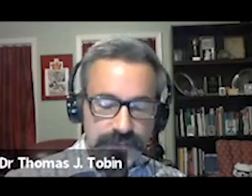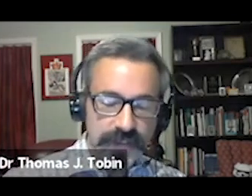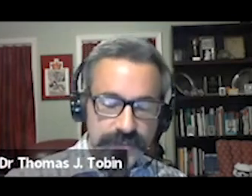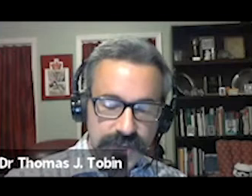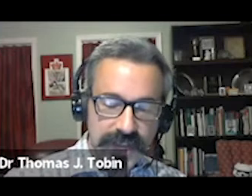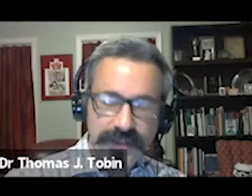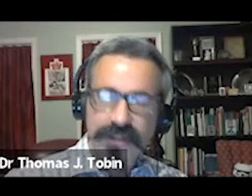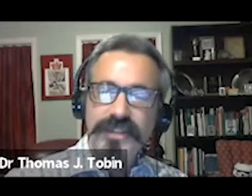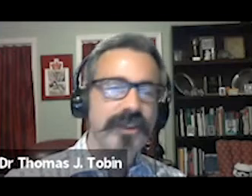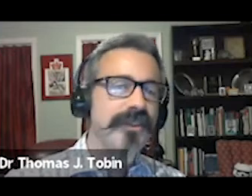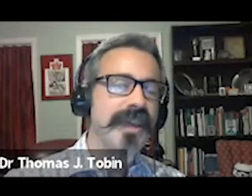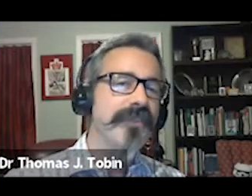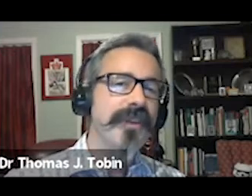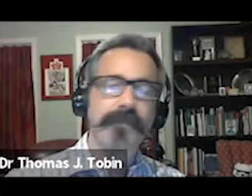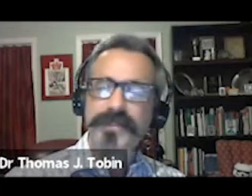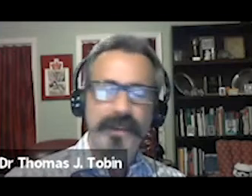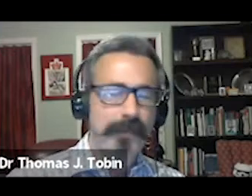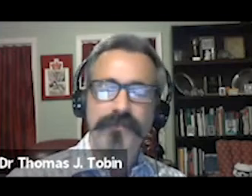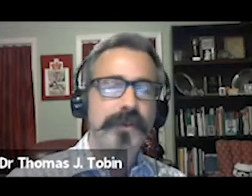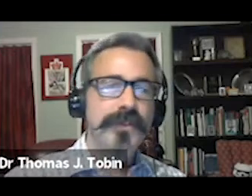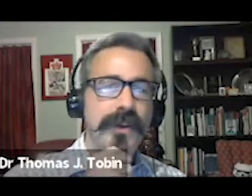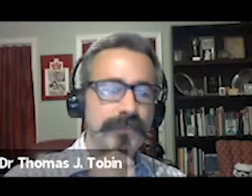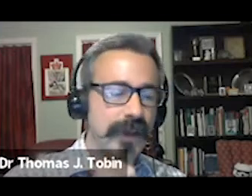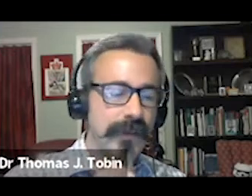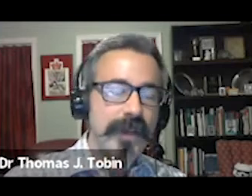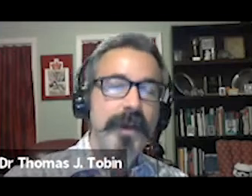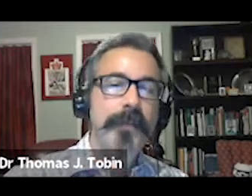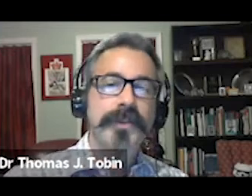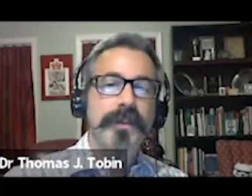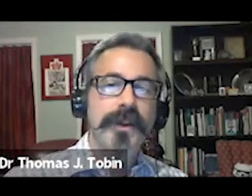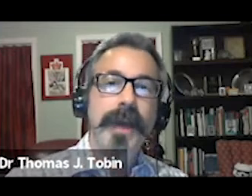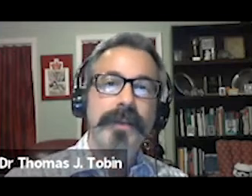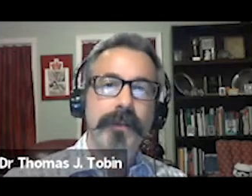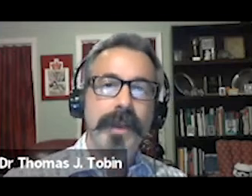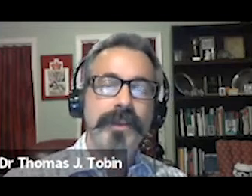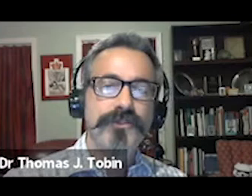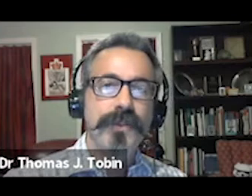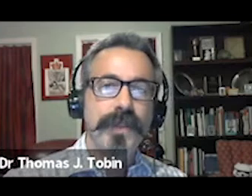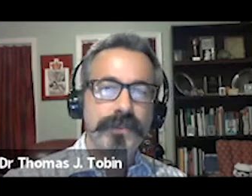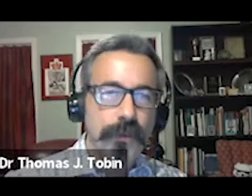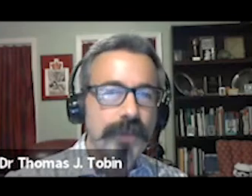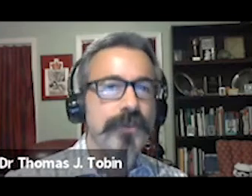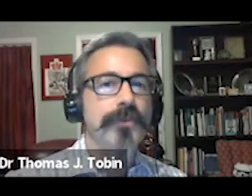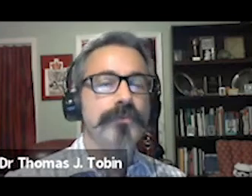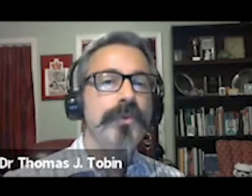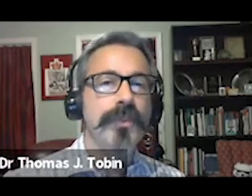Jess, Jane, Alicia, David and others, they are back there making sure things will go smoothly.